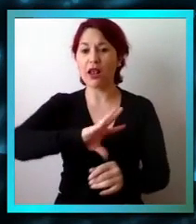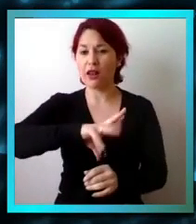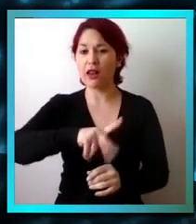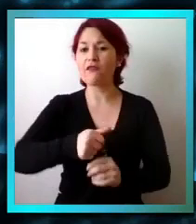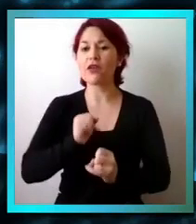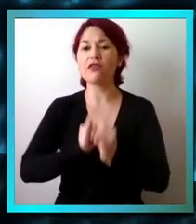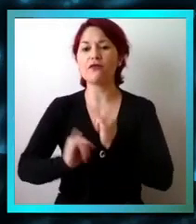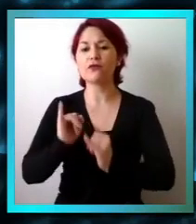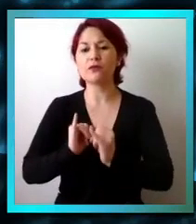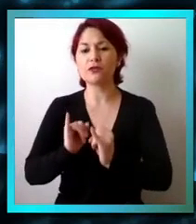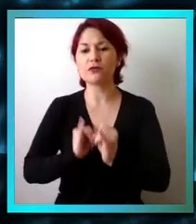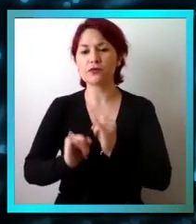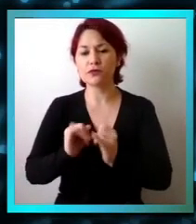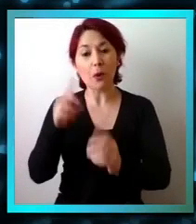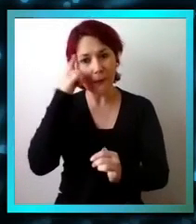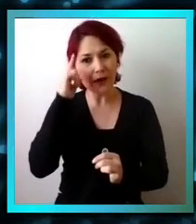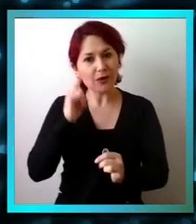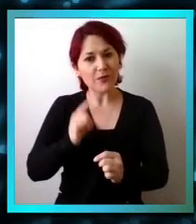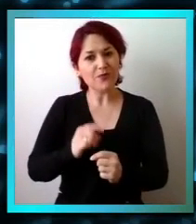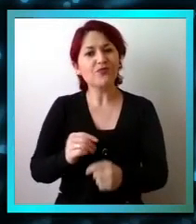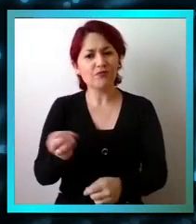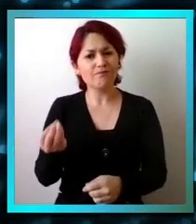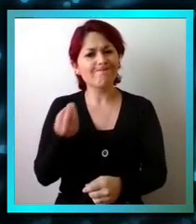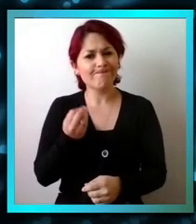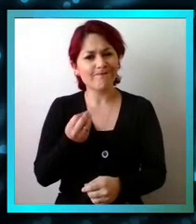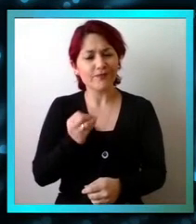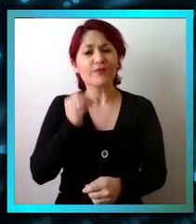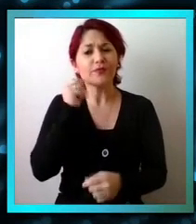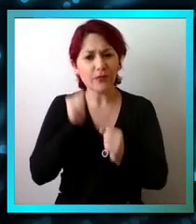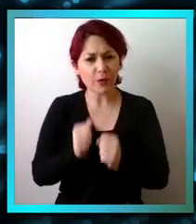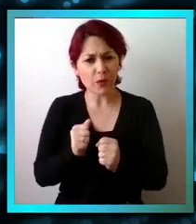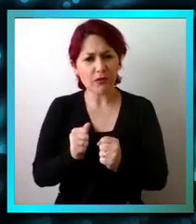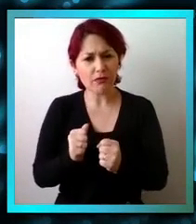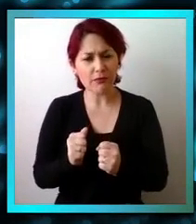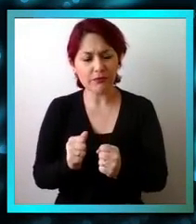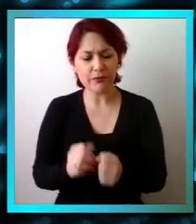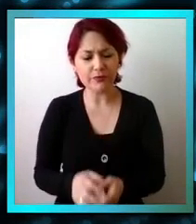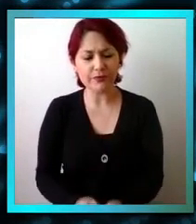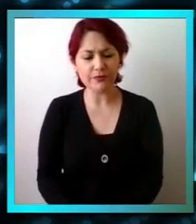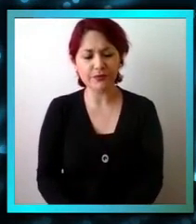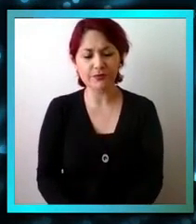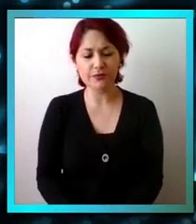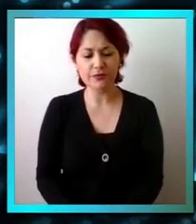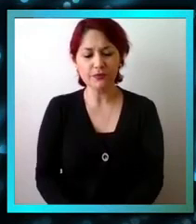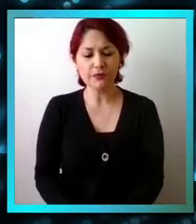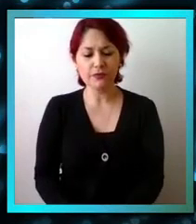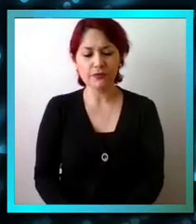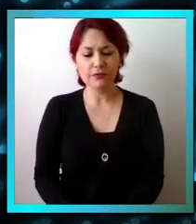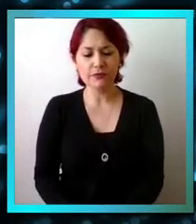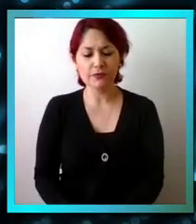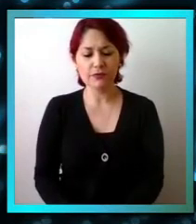industrial cyber security uh so it's combination of uh uh end point uh